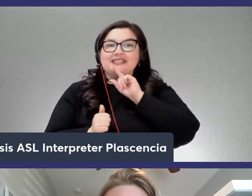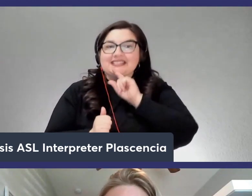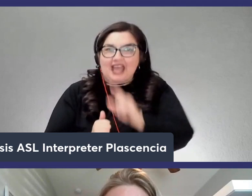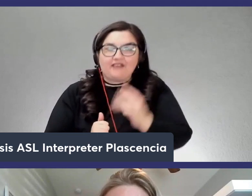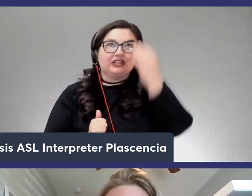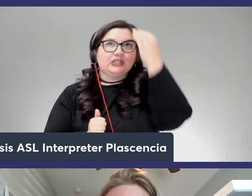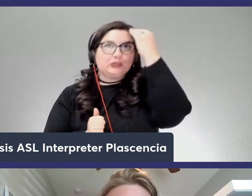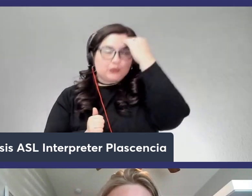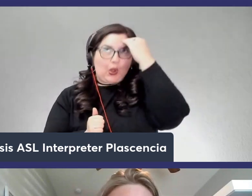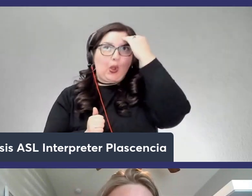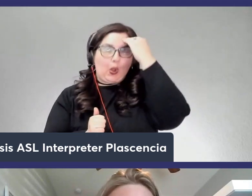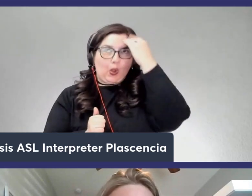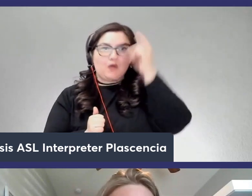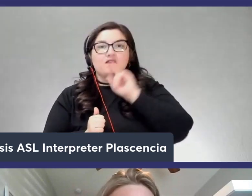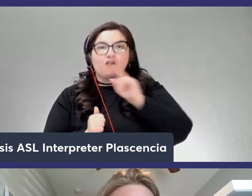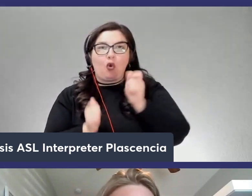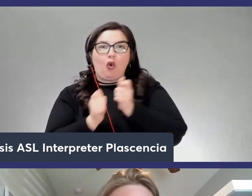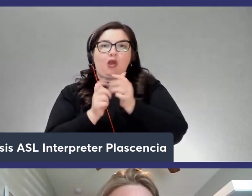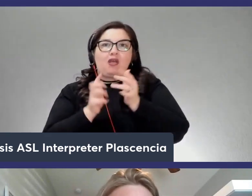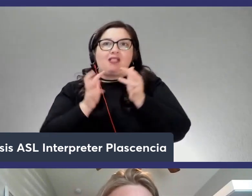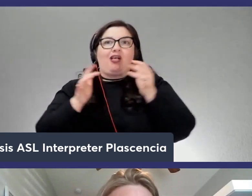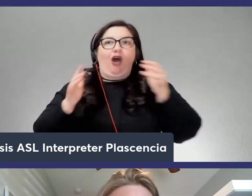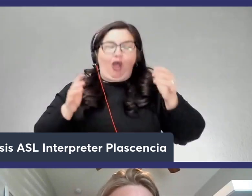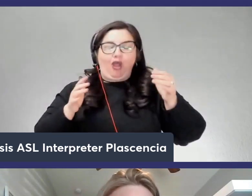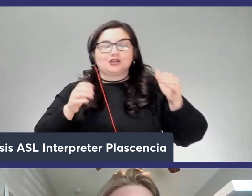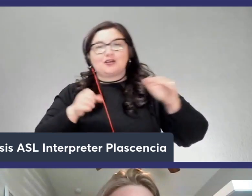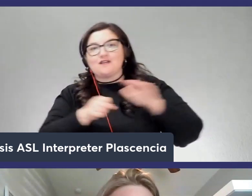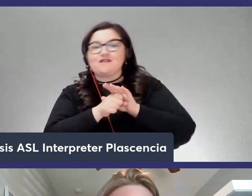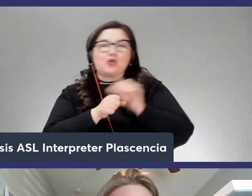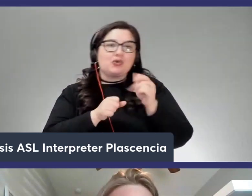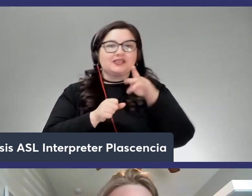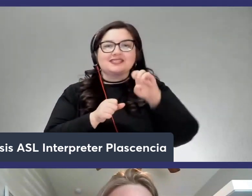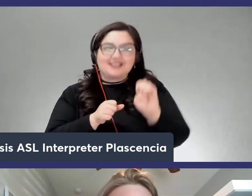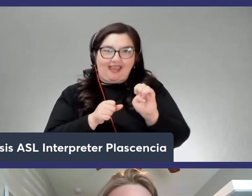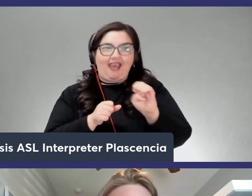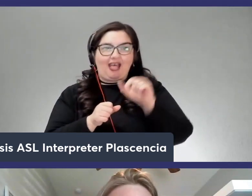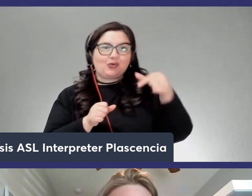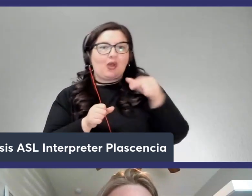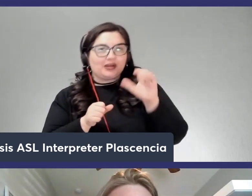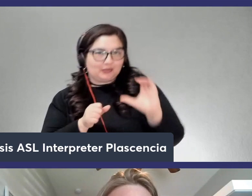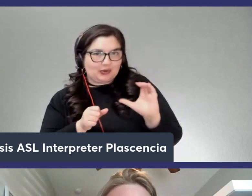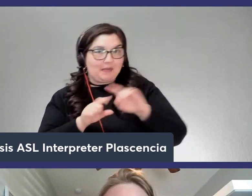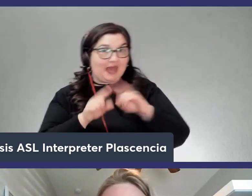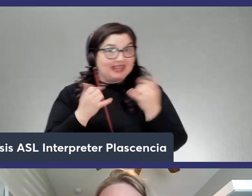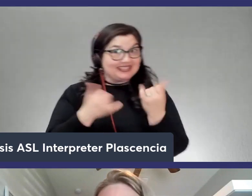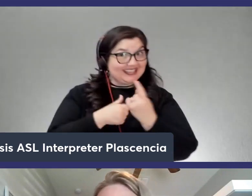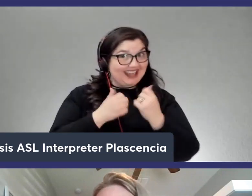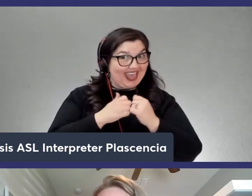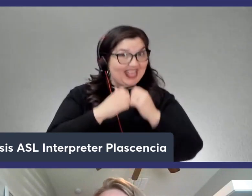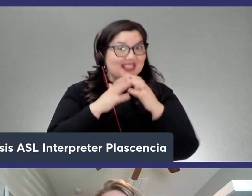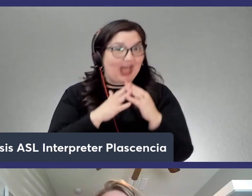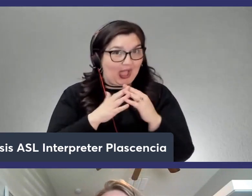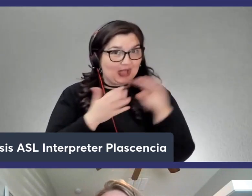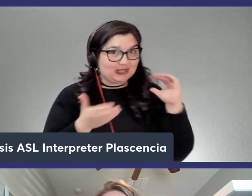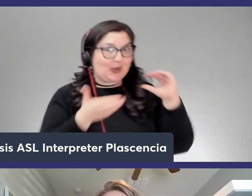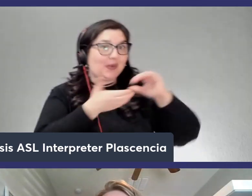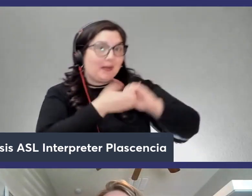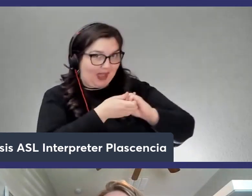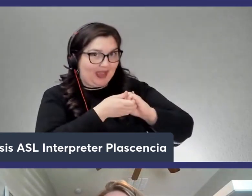for large, full-scale quantum computers. And so today, the launch that we're announcing is with one of our partners, Rigetti,